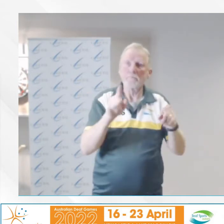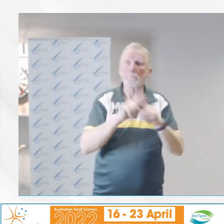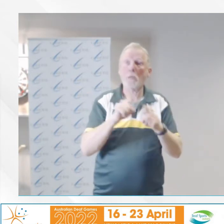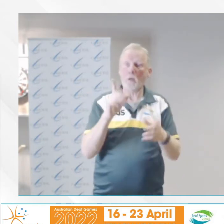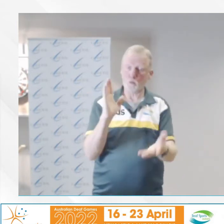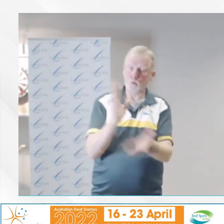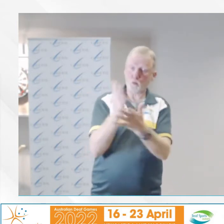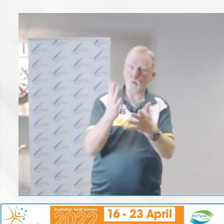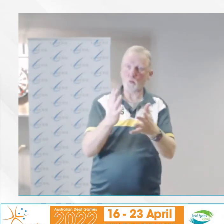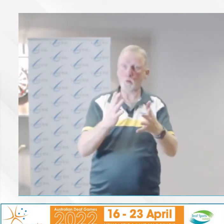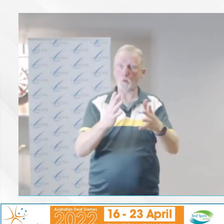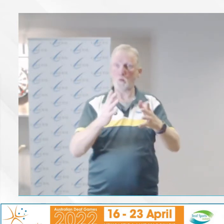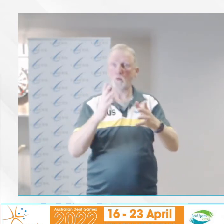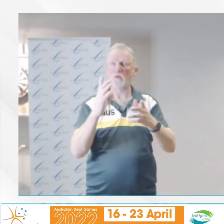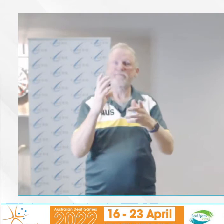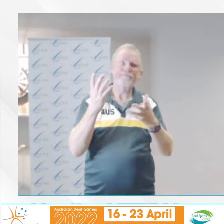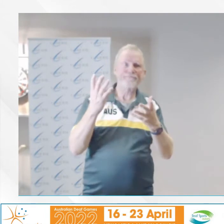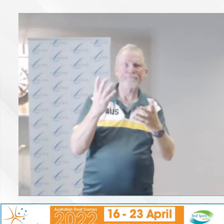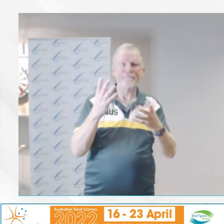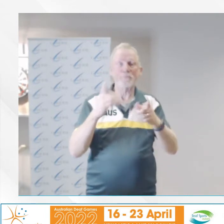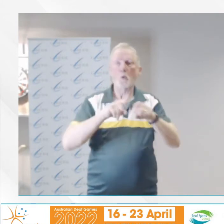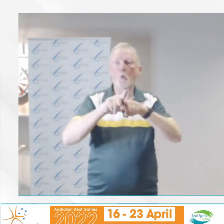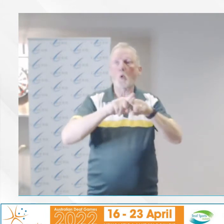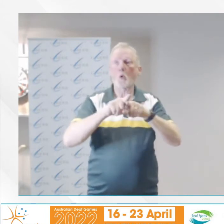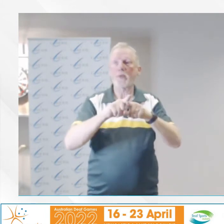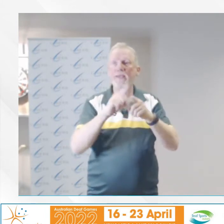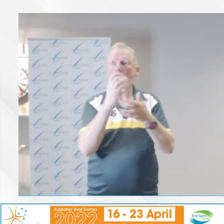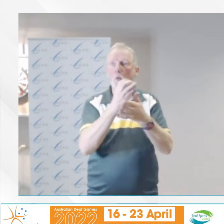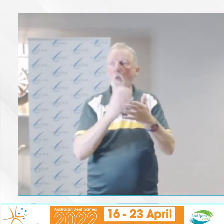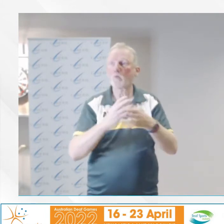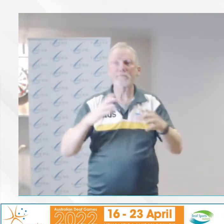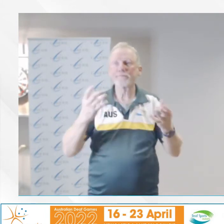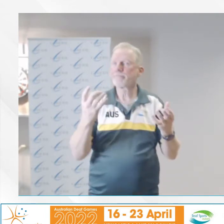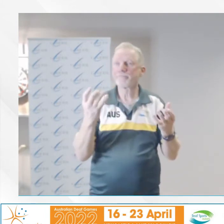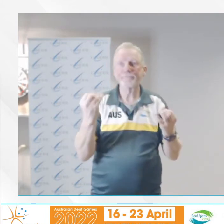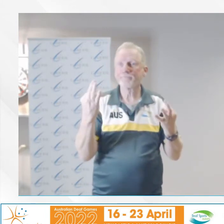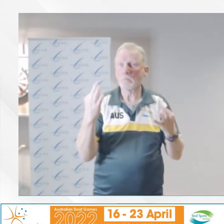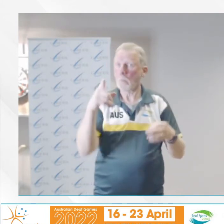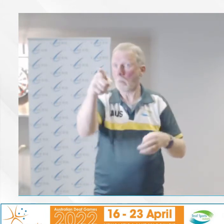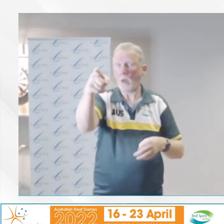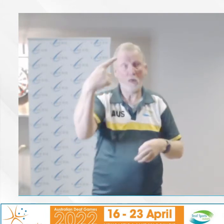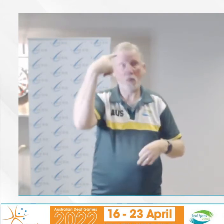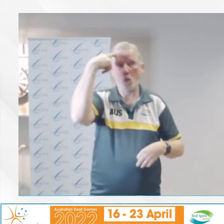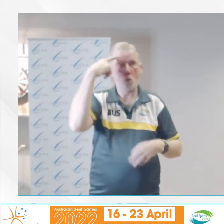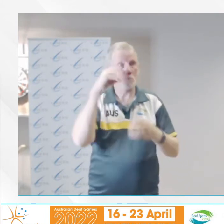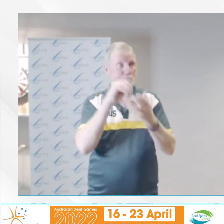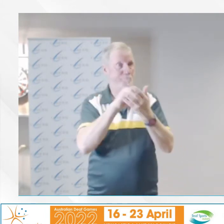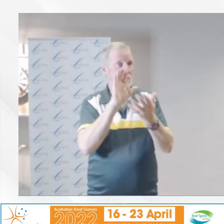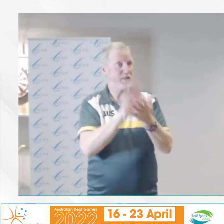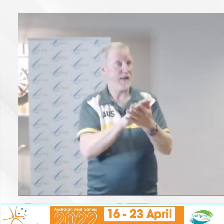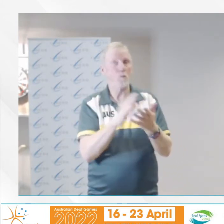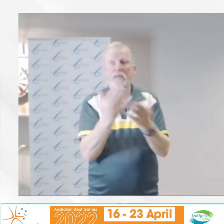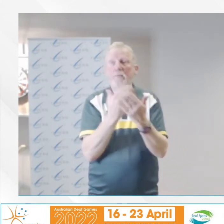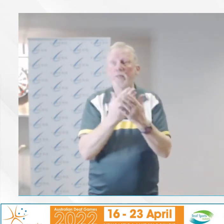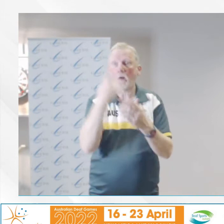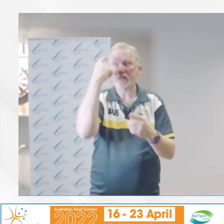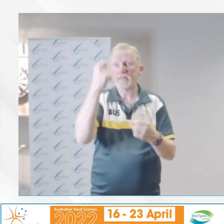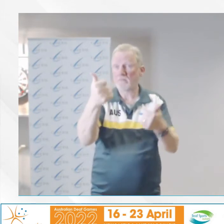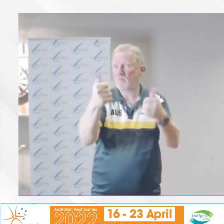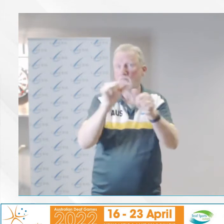language but they all got together and they yeah there hasn't been a course or anything